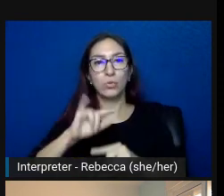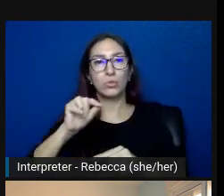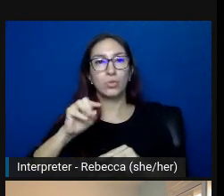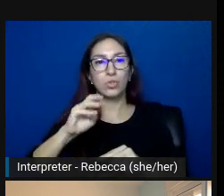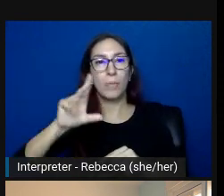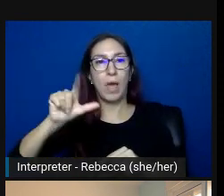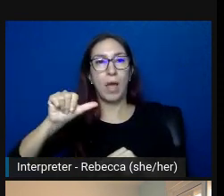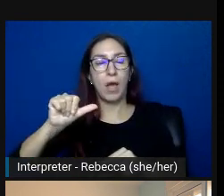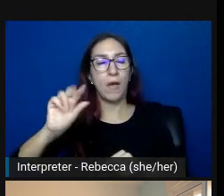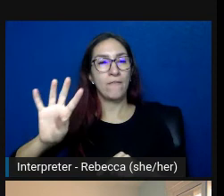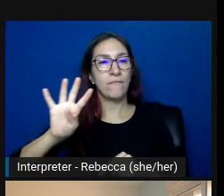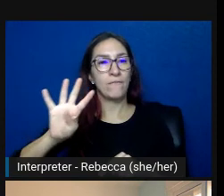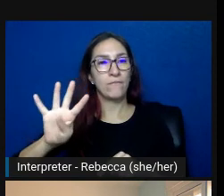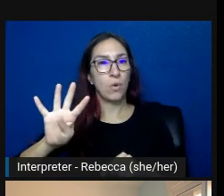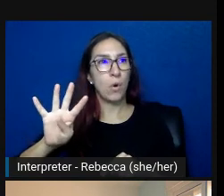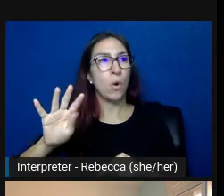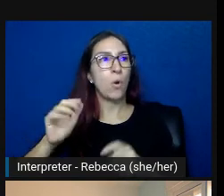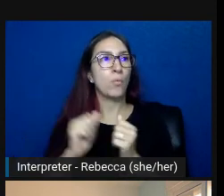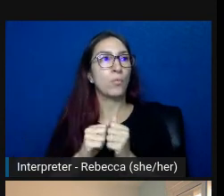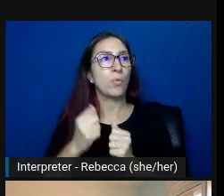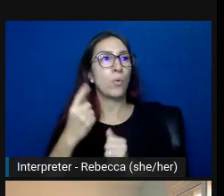in this release is accessibility actually.